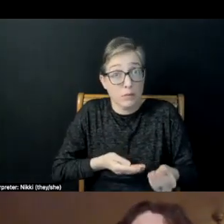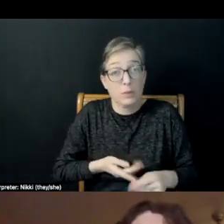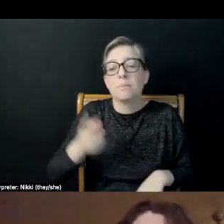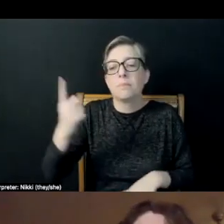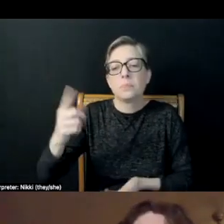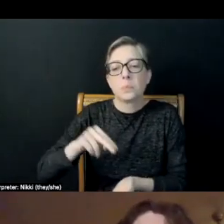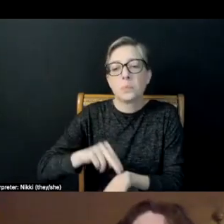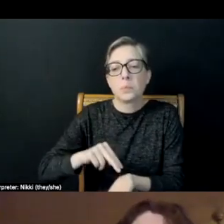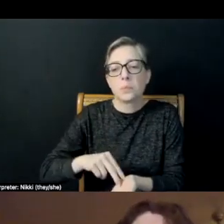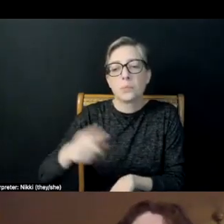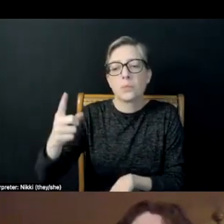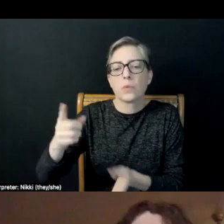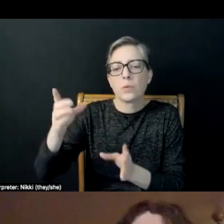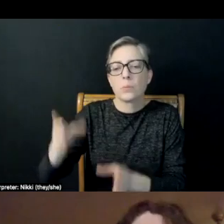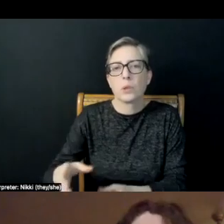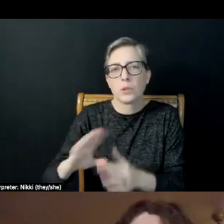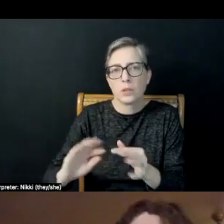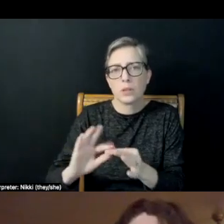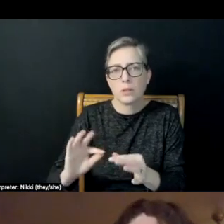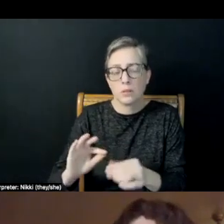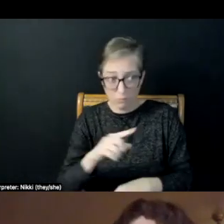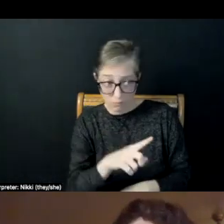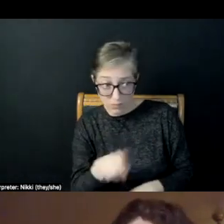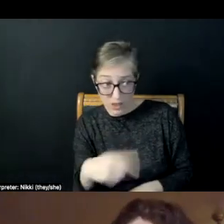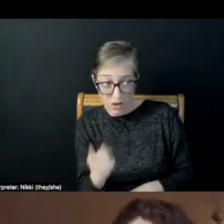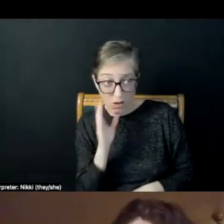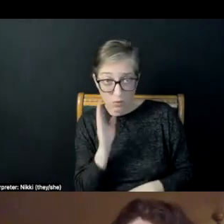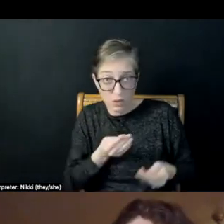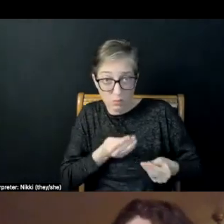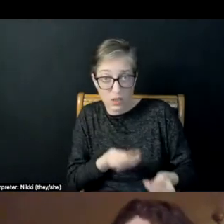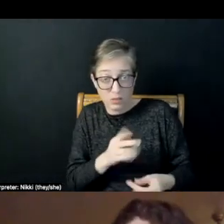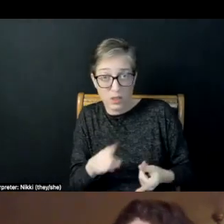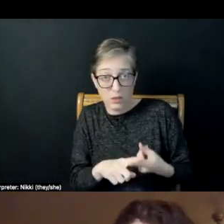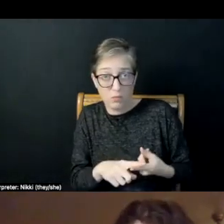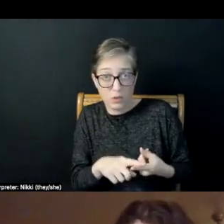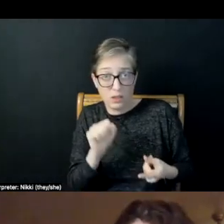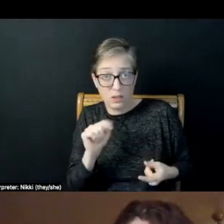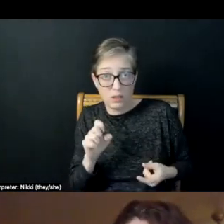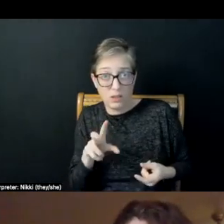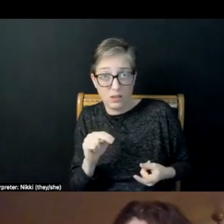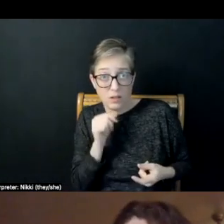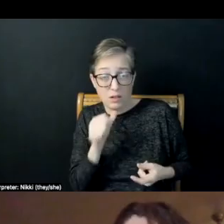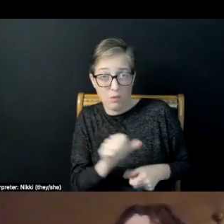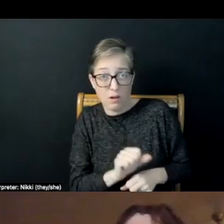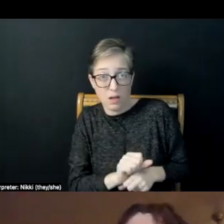"Are you only going to breastfeed when Stephen is not working?" Then she stopped mid-sentence and said, "oh,